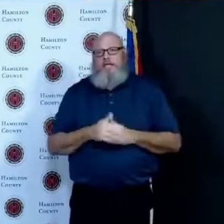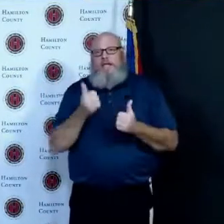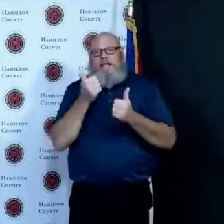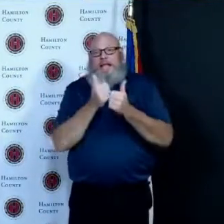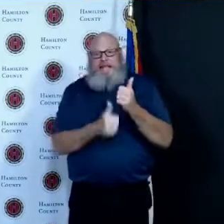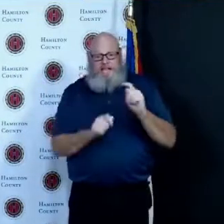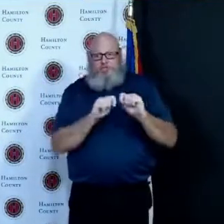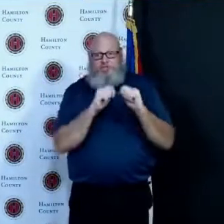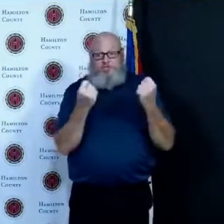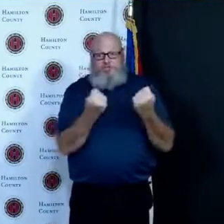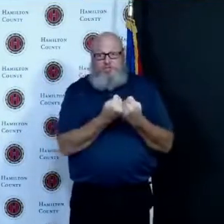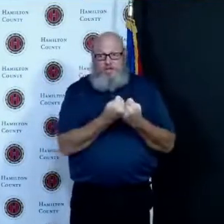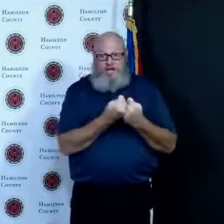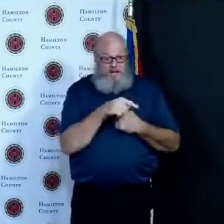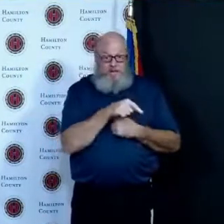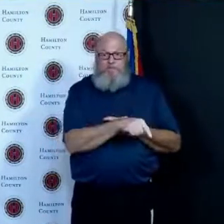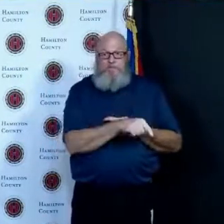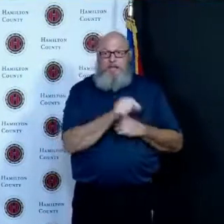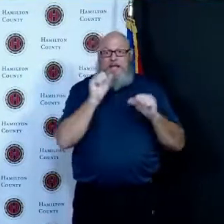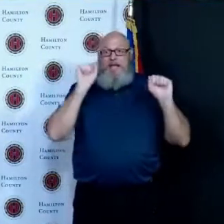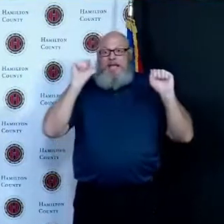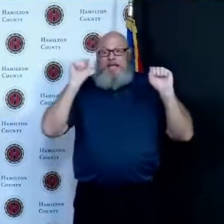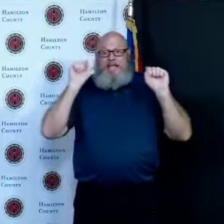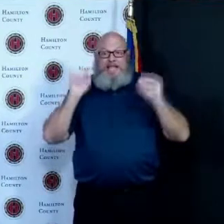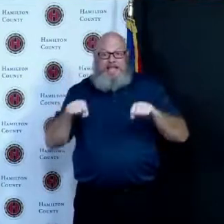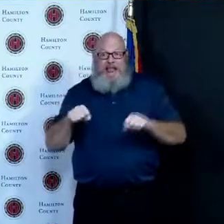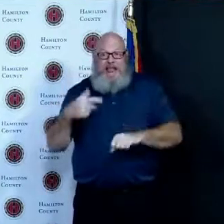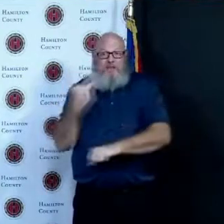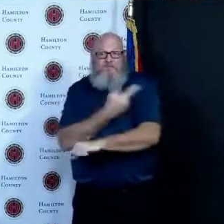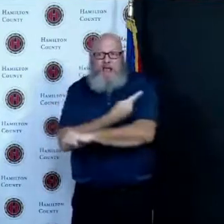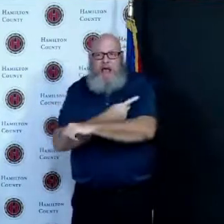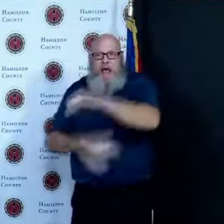and how many teams are there I have two teams currently which means I have